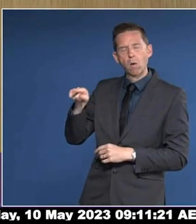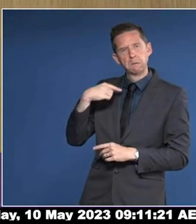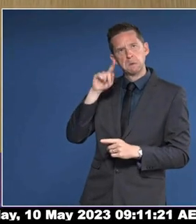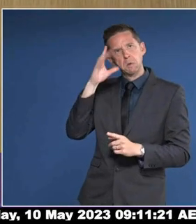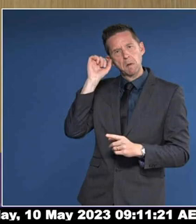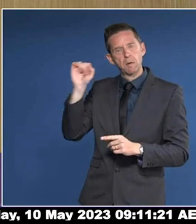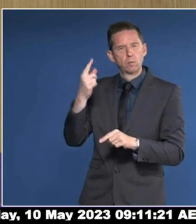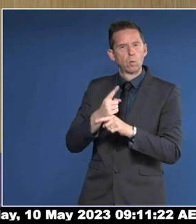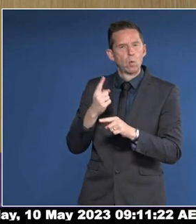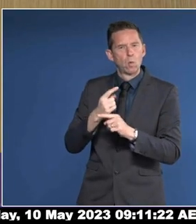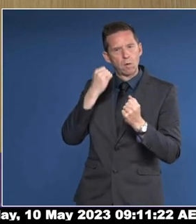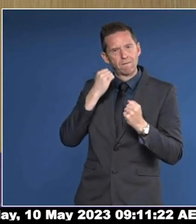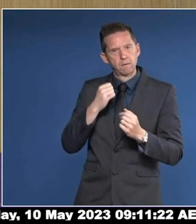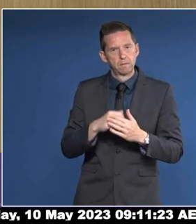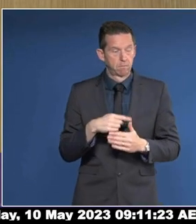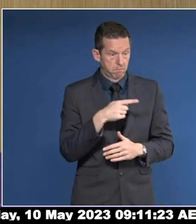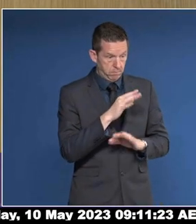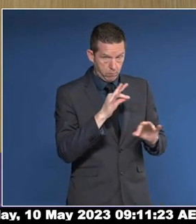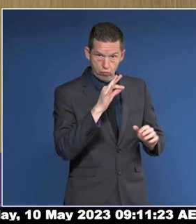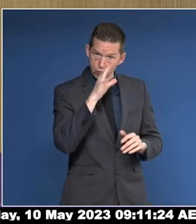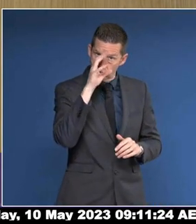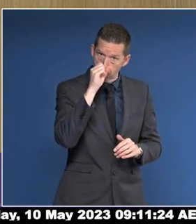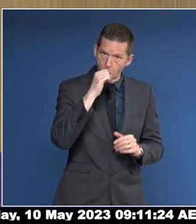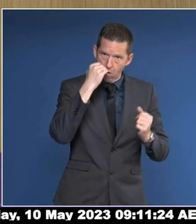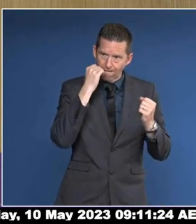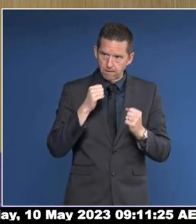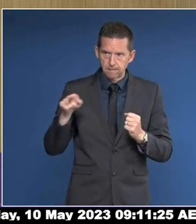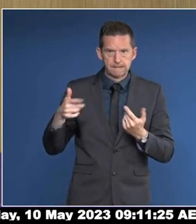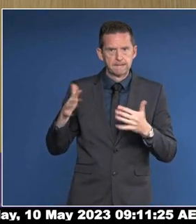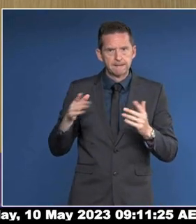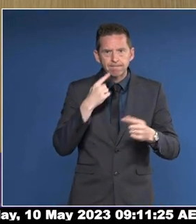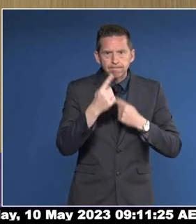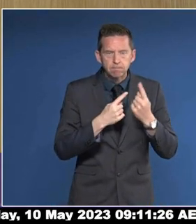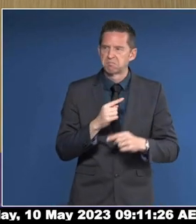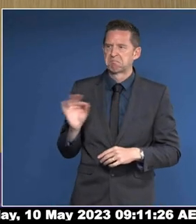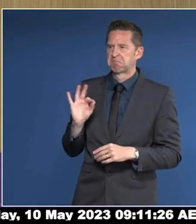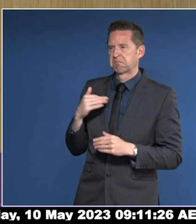You don't recall the evidence that he gave at that time? No, I don't.